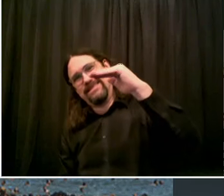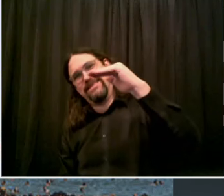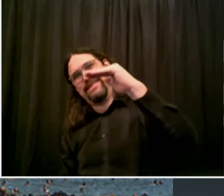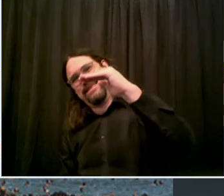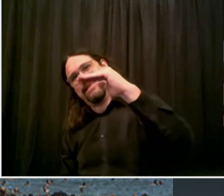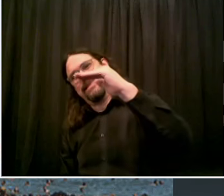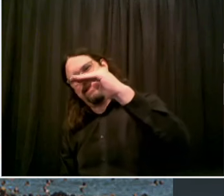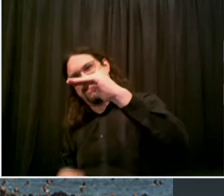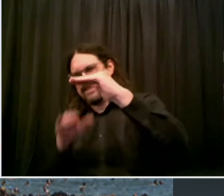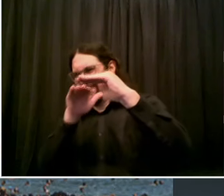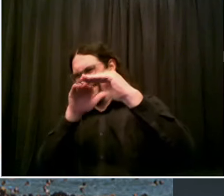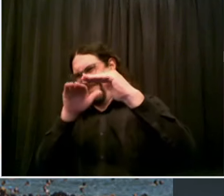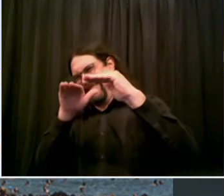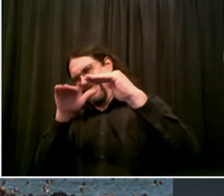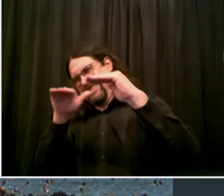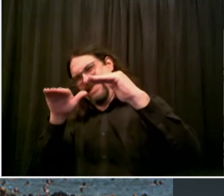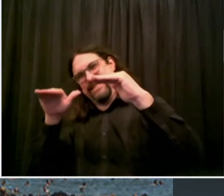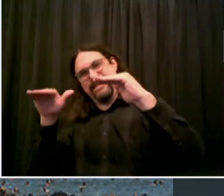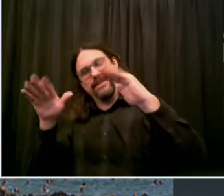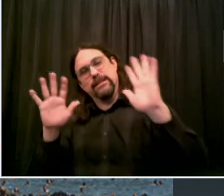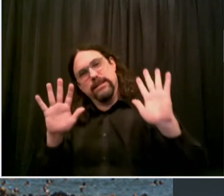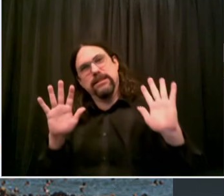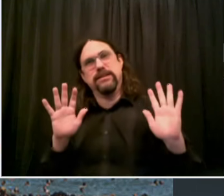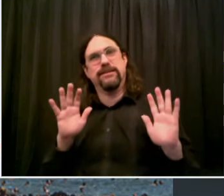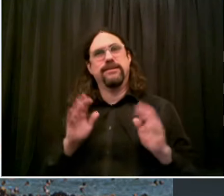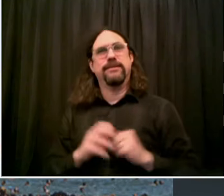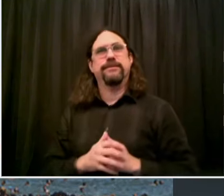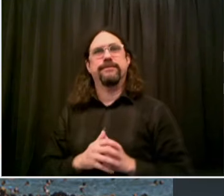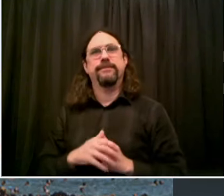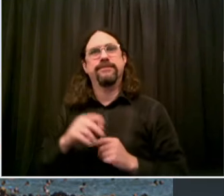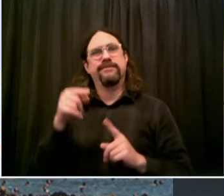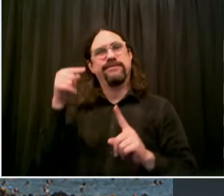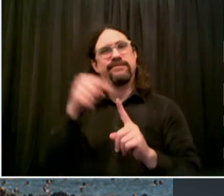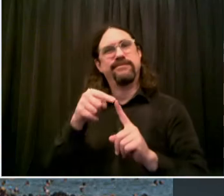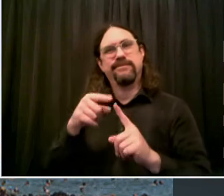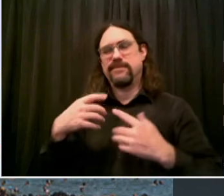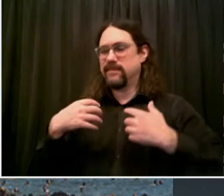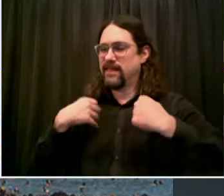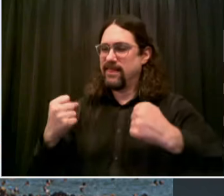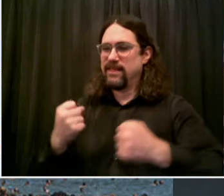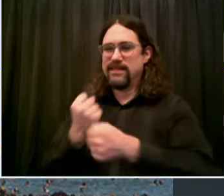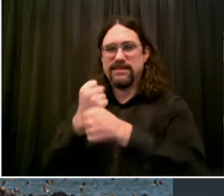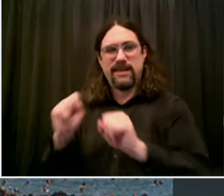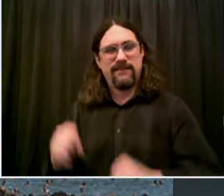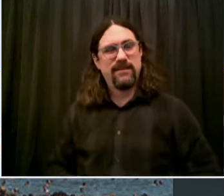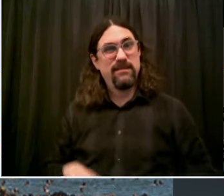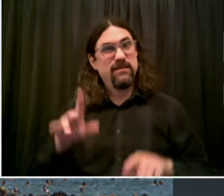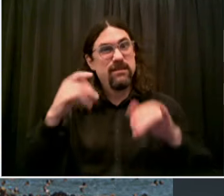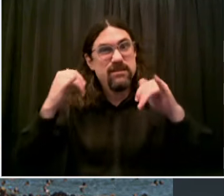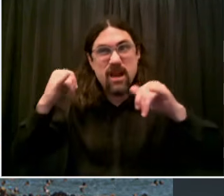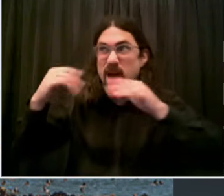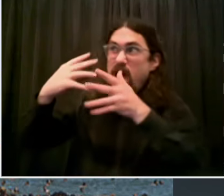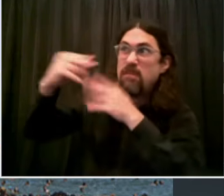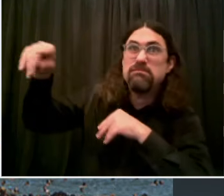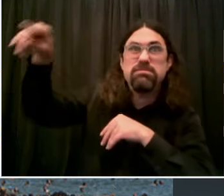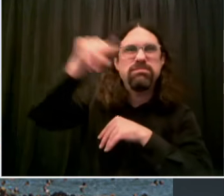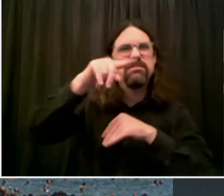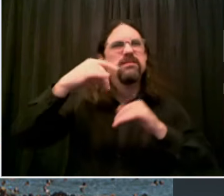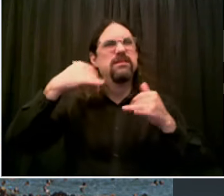EVEN THOUGH IT'S BEAUTIFUL WEATHER, WE'RE GOING TO BE REALLY SMART ABOUT WHAT WE ALLOW AND DON'T ALLOW FOR THE FORESEEABLE